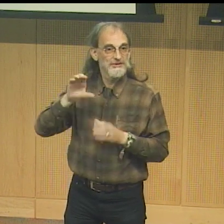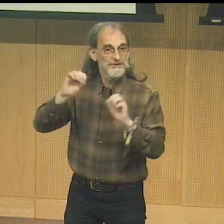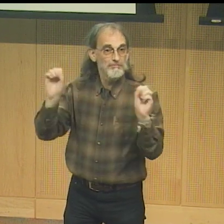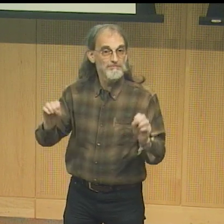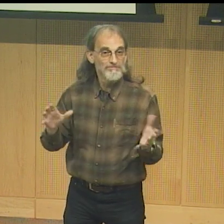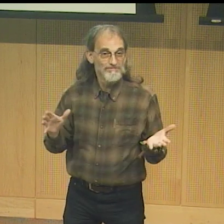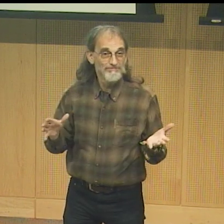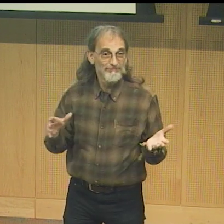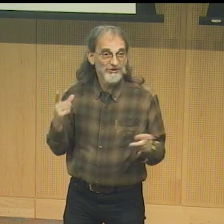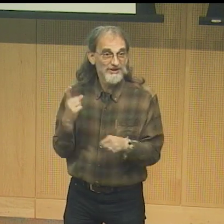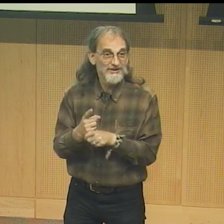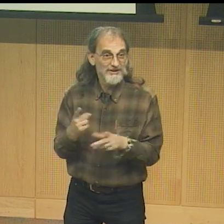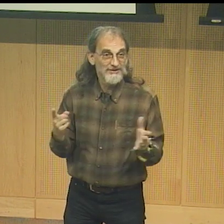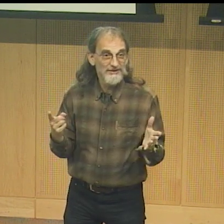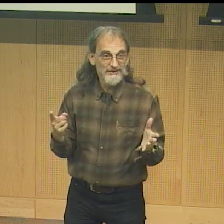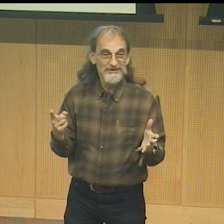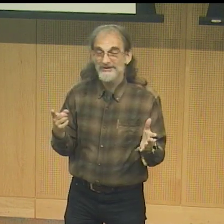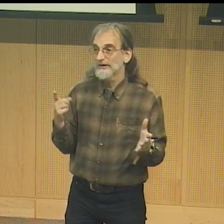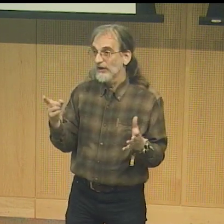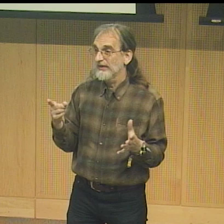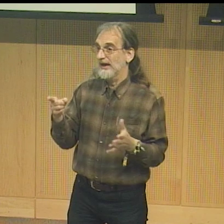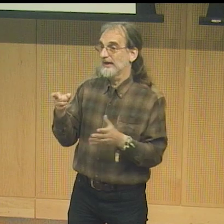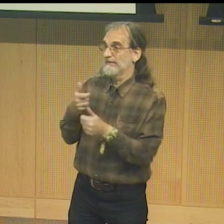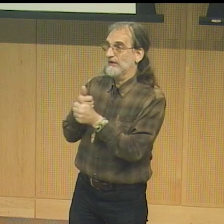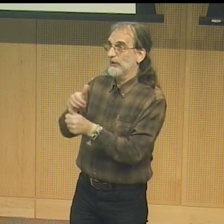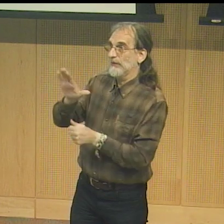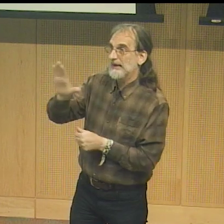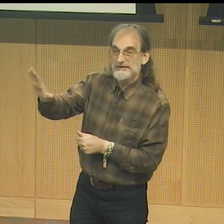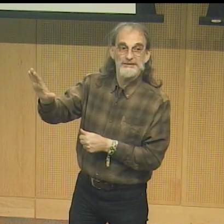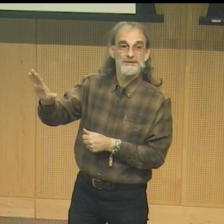affected by colonialism, and bring forth